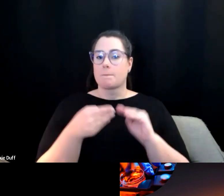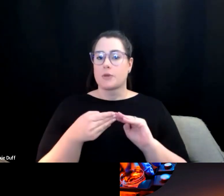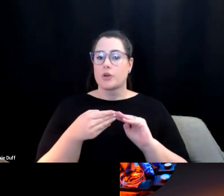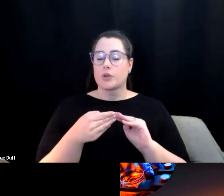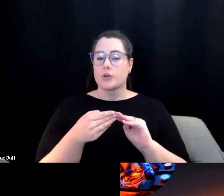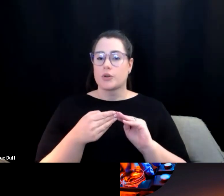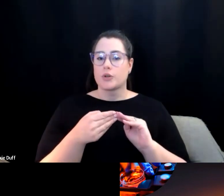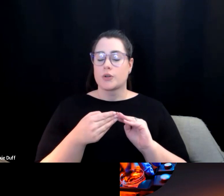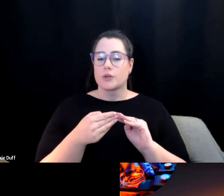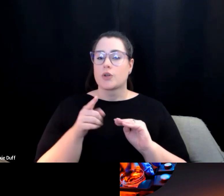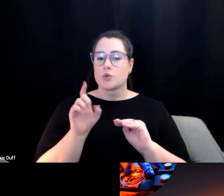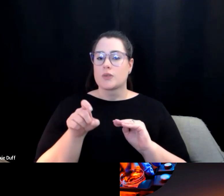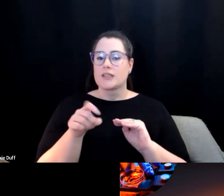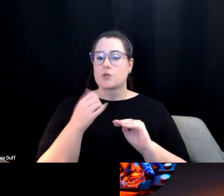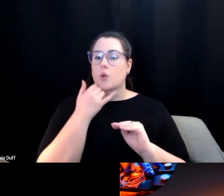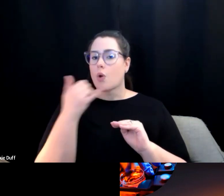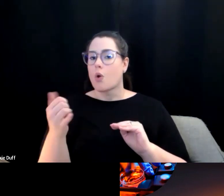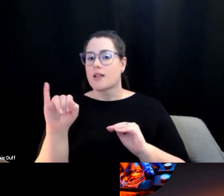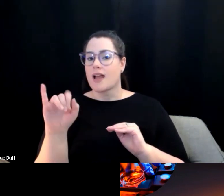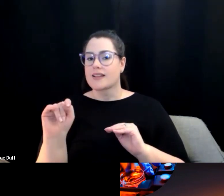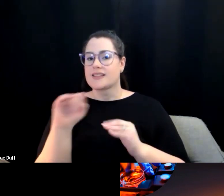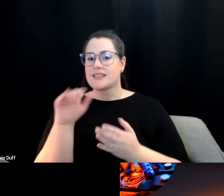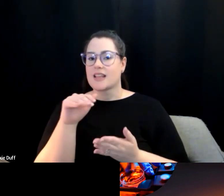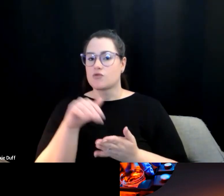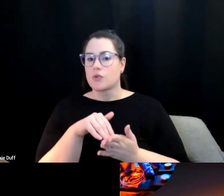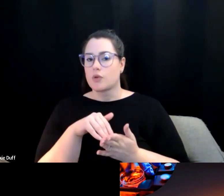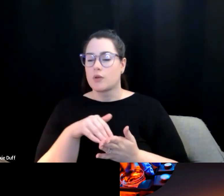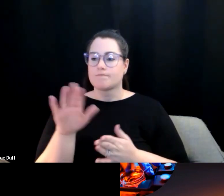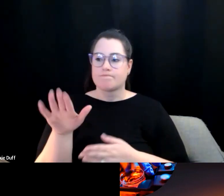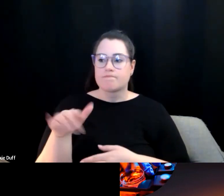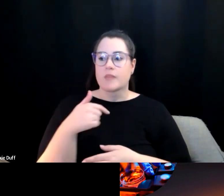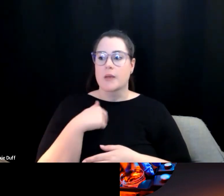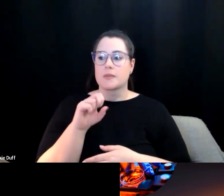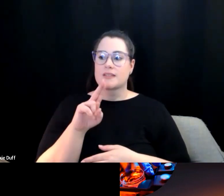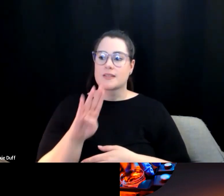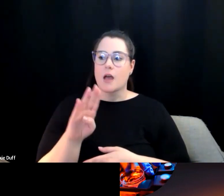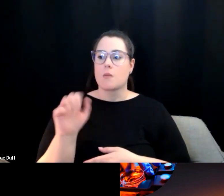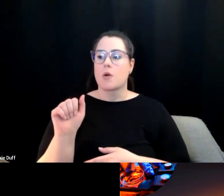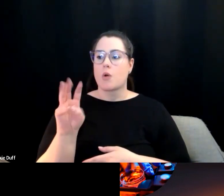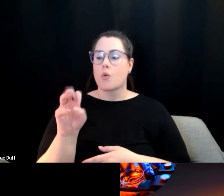you need to call IT Help Central and say, I am a subawardee. I have a UEI number.